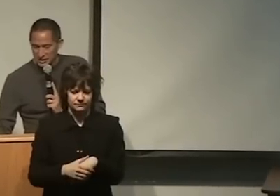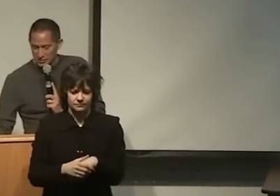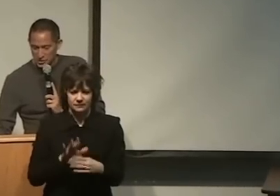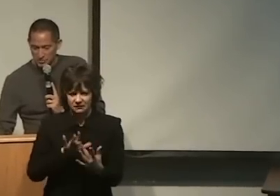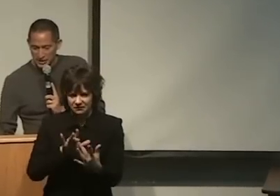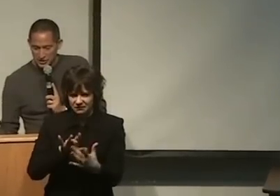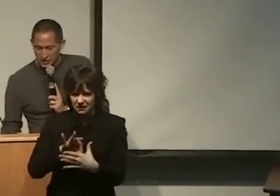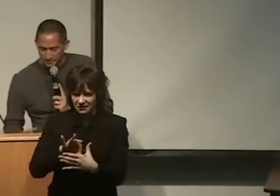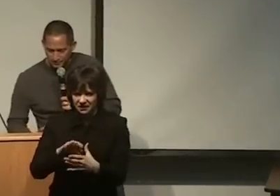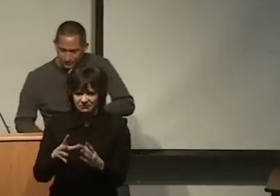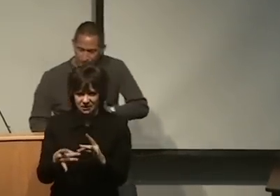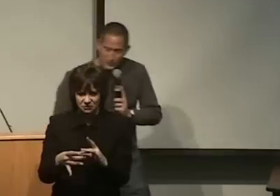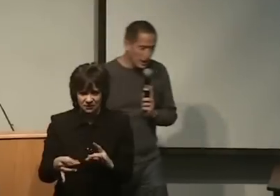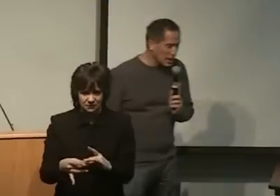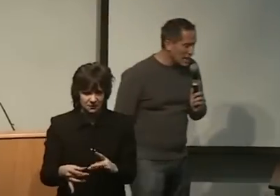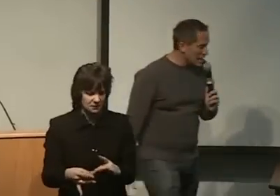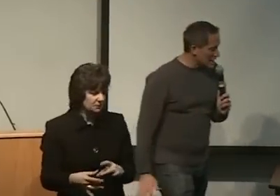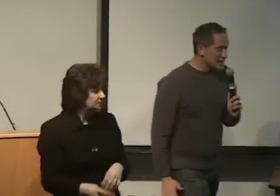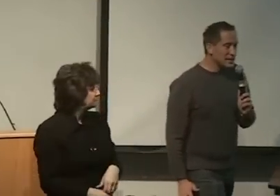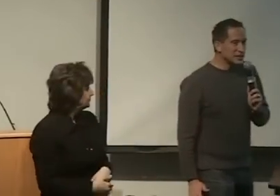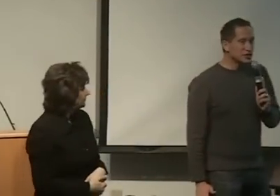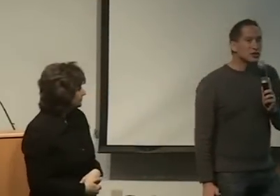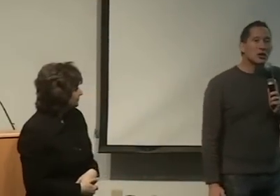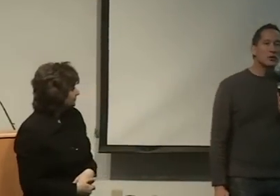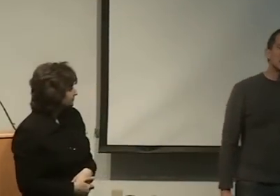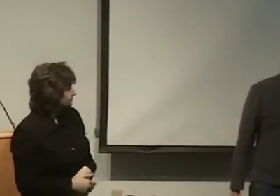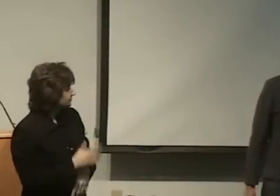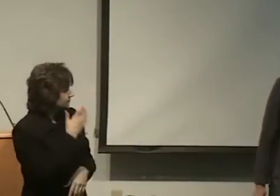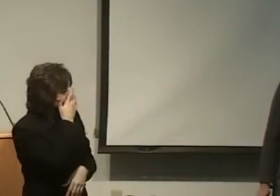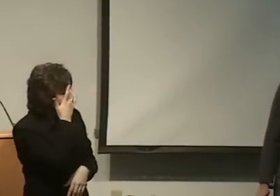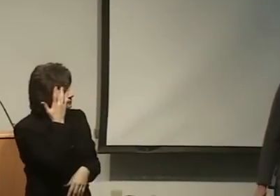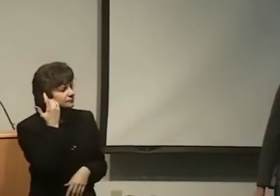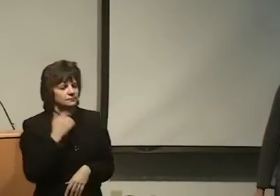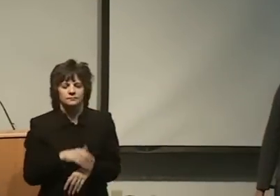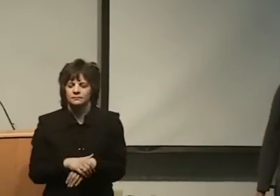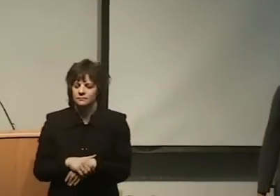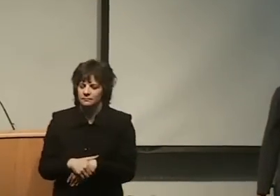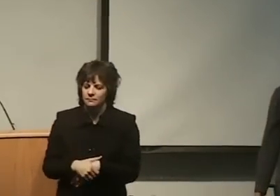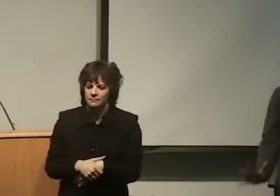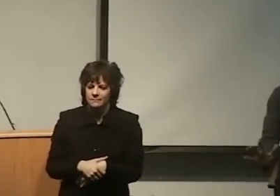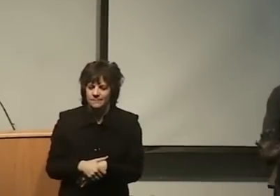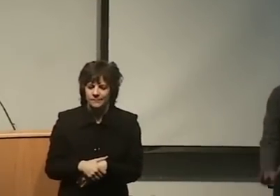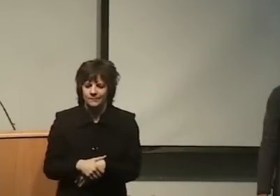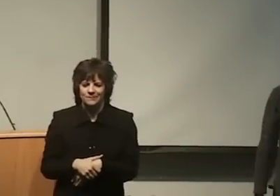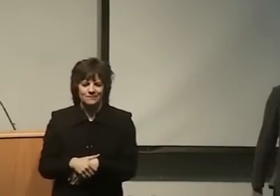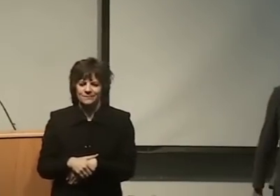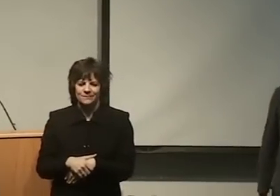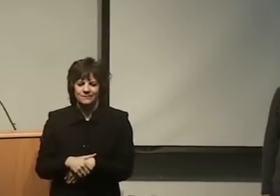In addition, though, email, even email, can be a teaching technique.